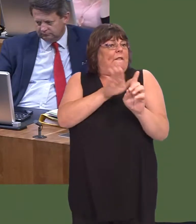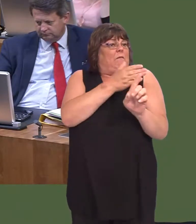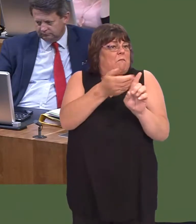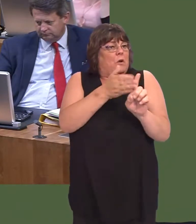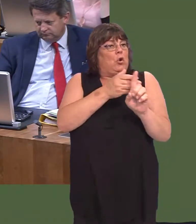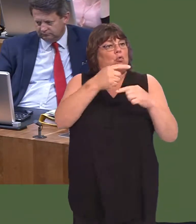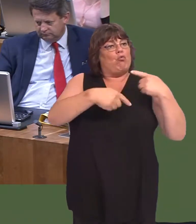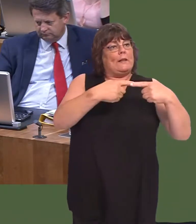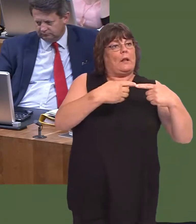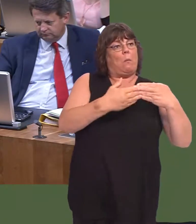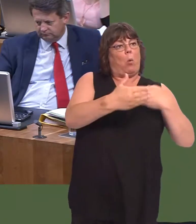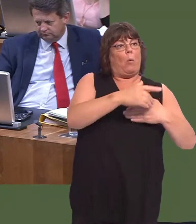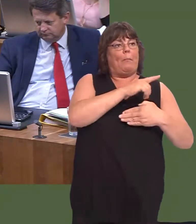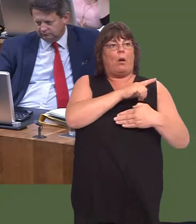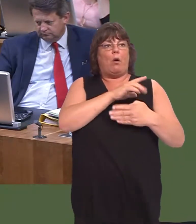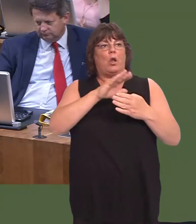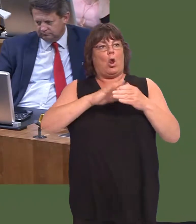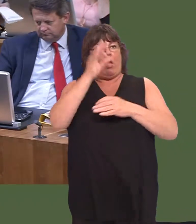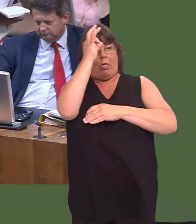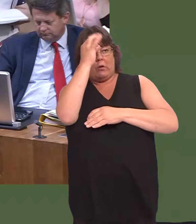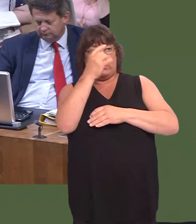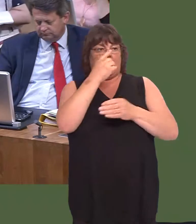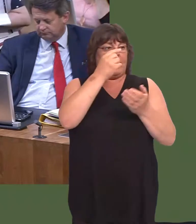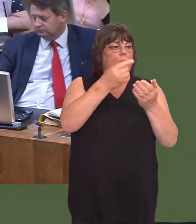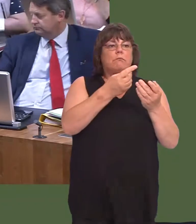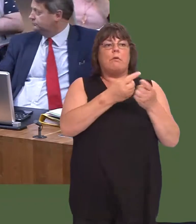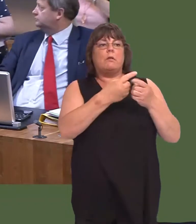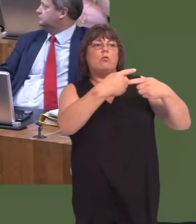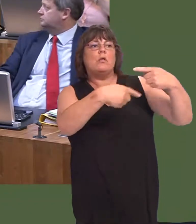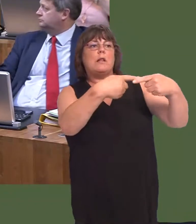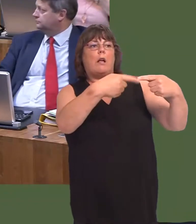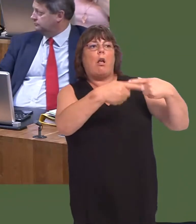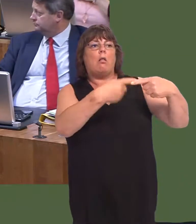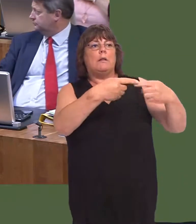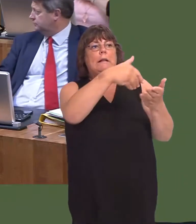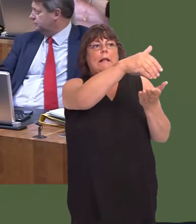more, because they can get more money for the products that they offer for recycling,